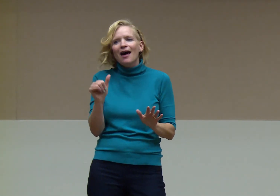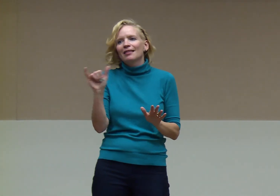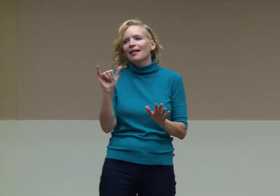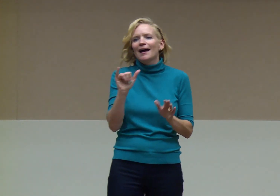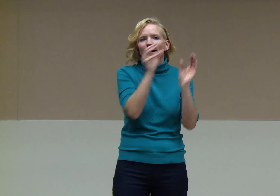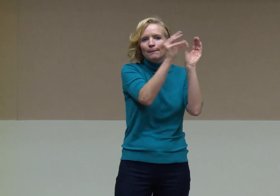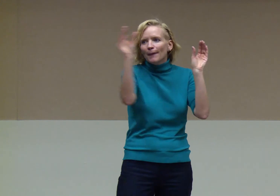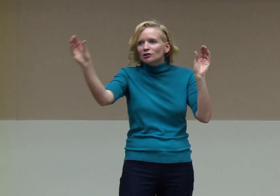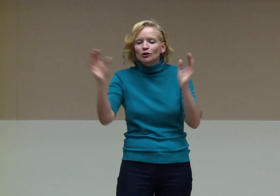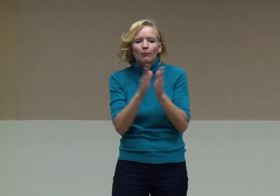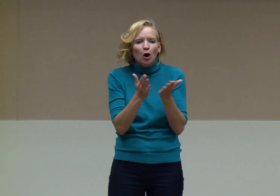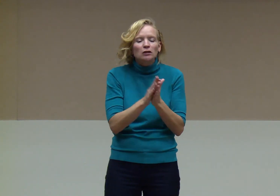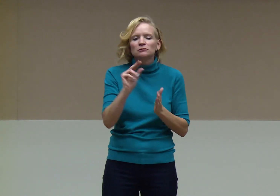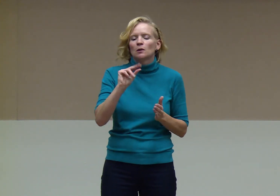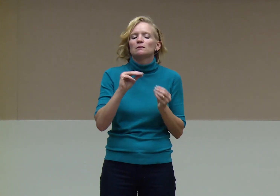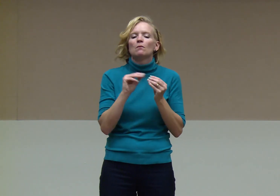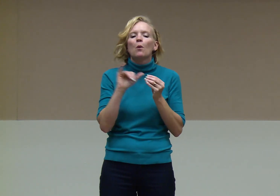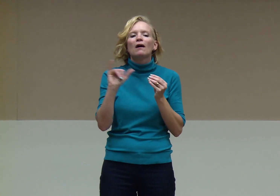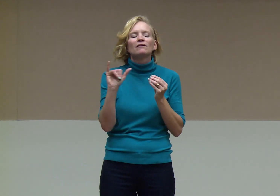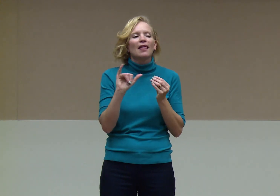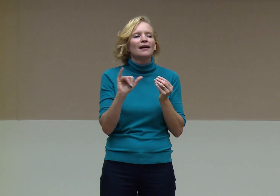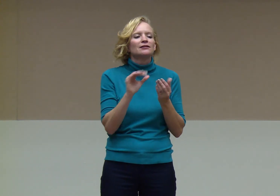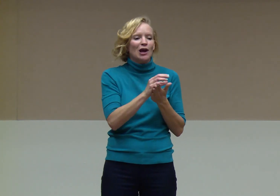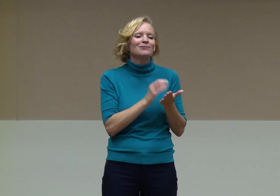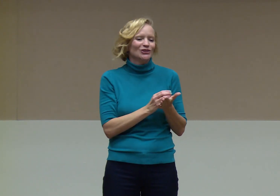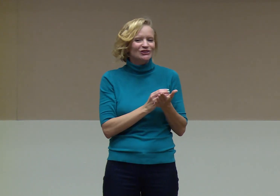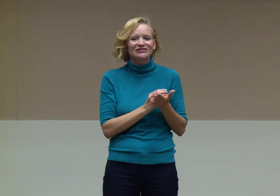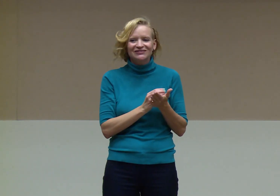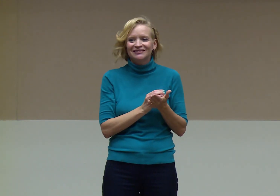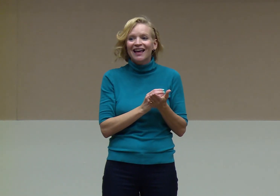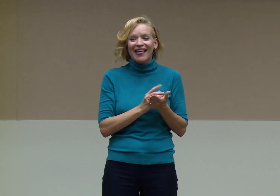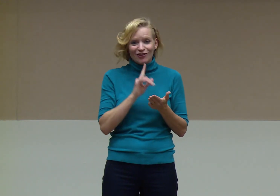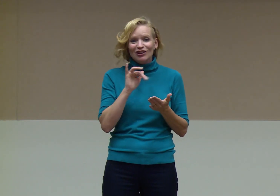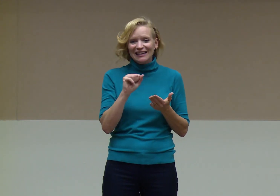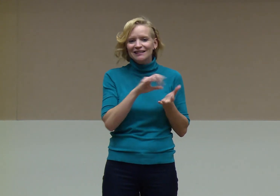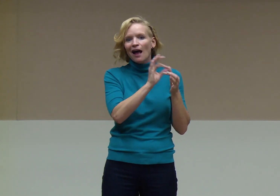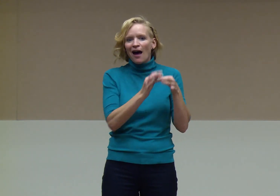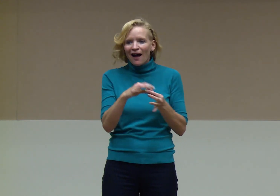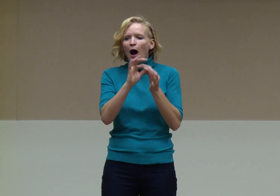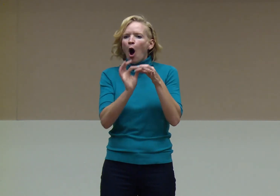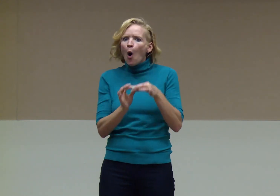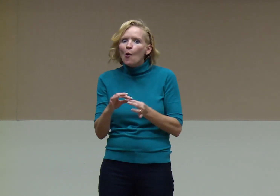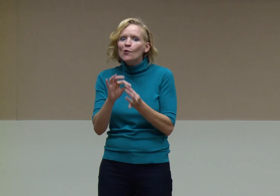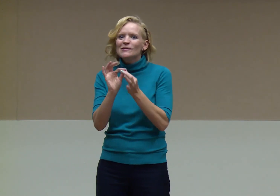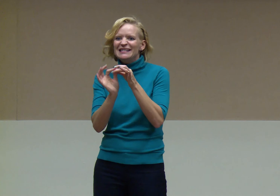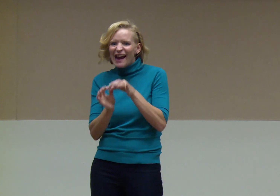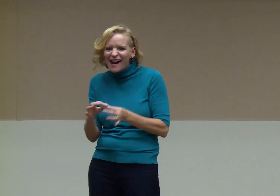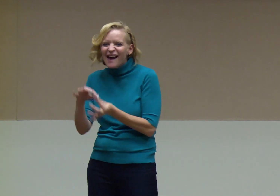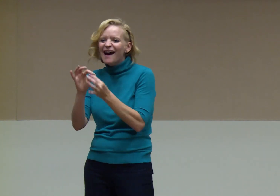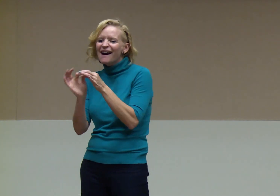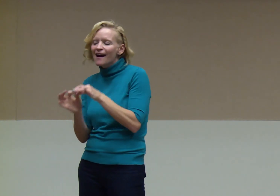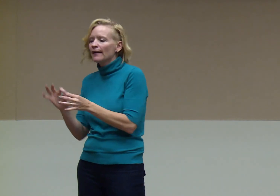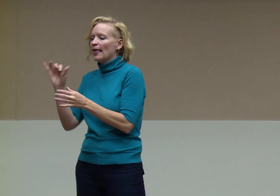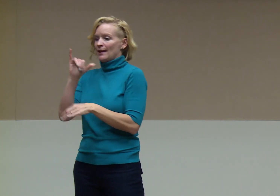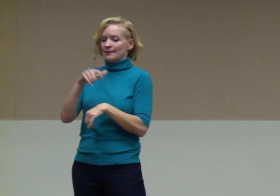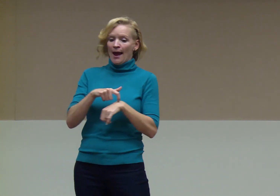You don't think about your life as a bunch of books. Instead, these are chapters because it's a cohesive journey that guides you